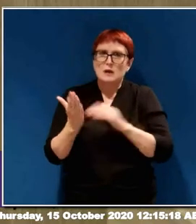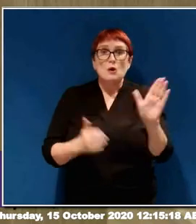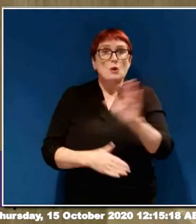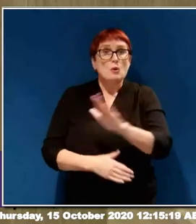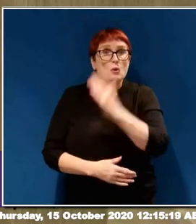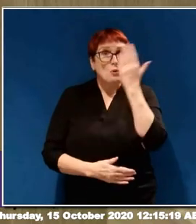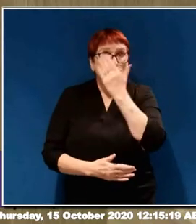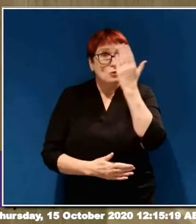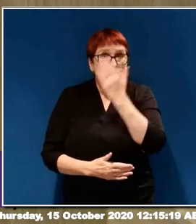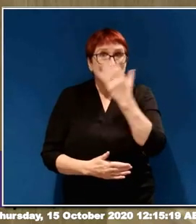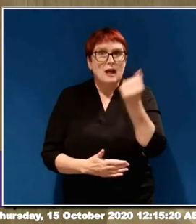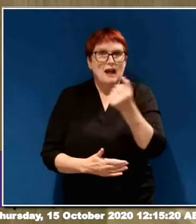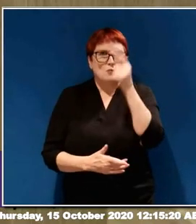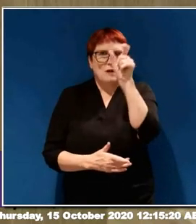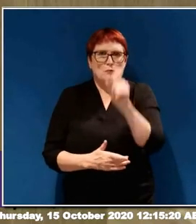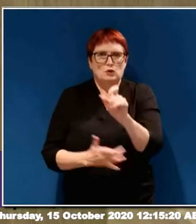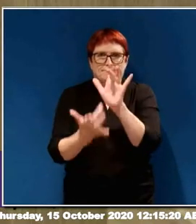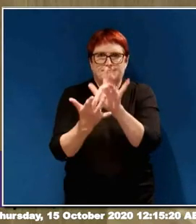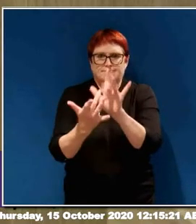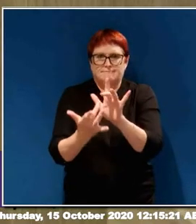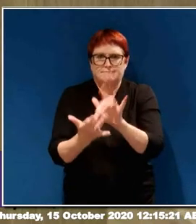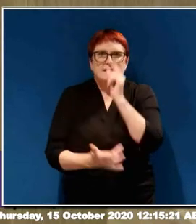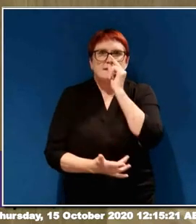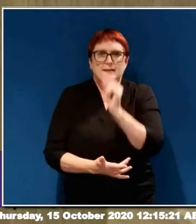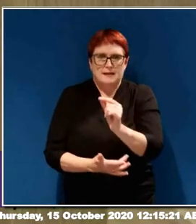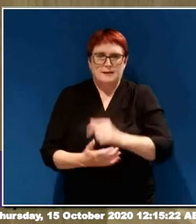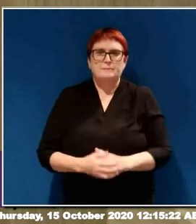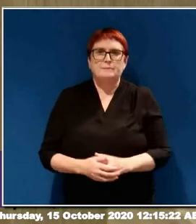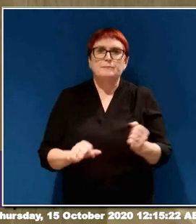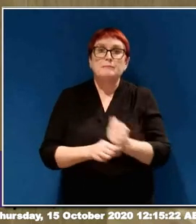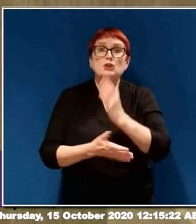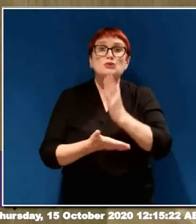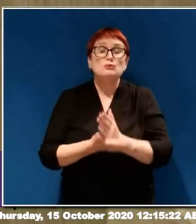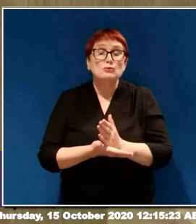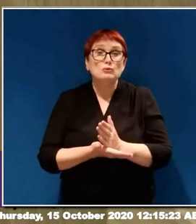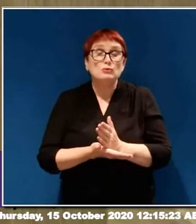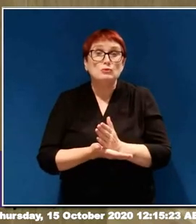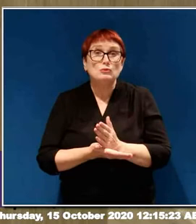so that we make sure that necessary information